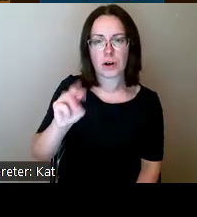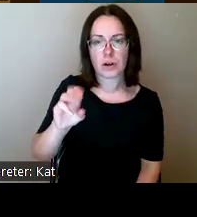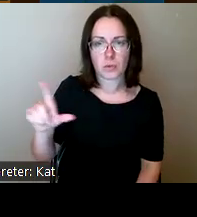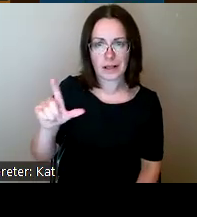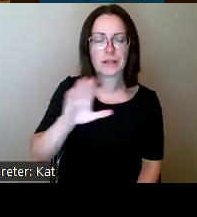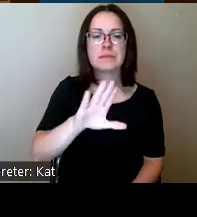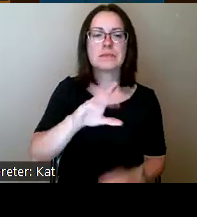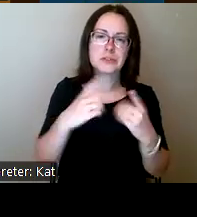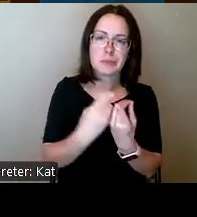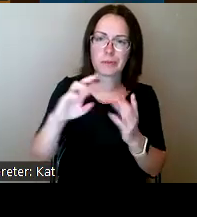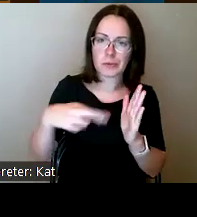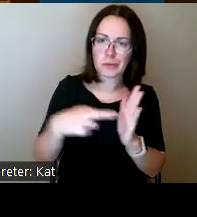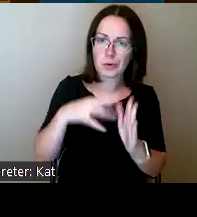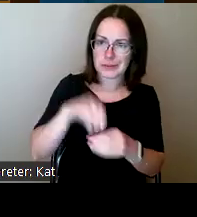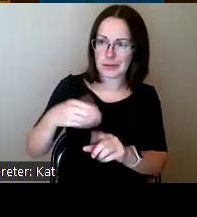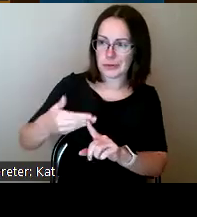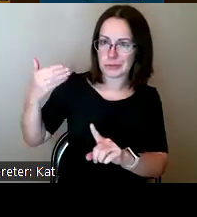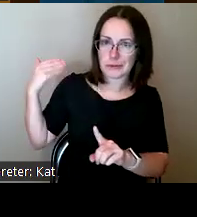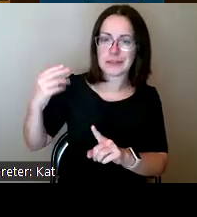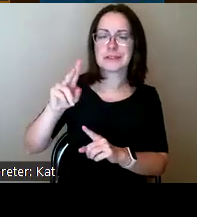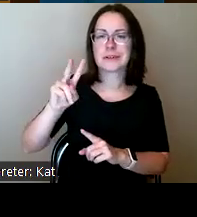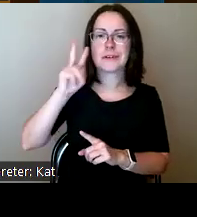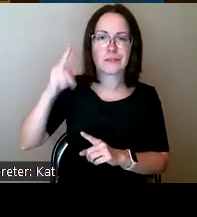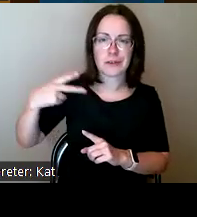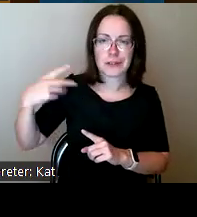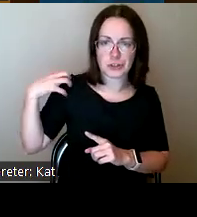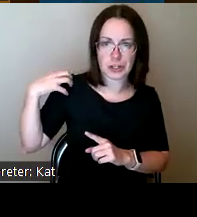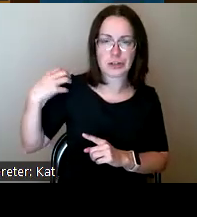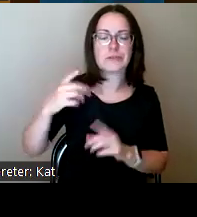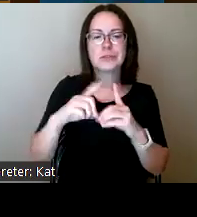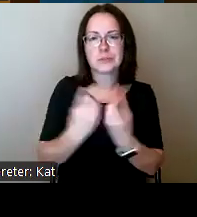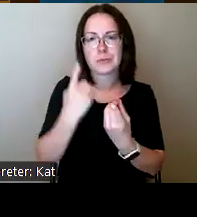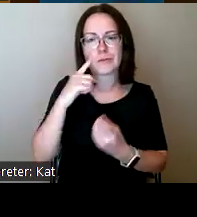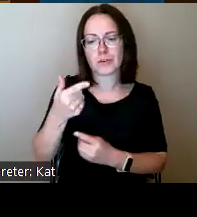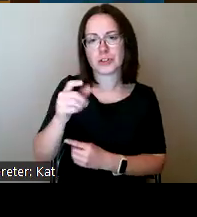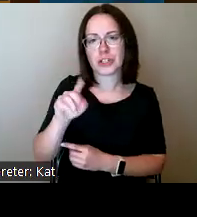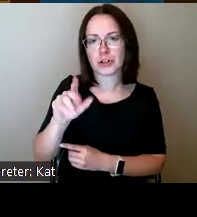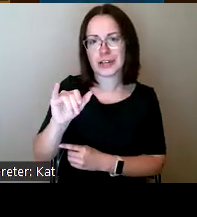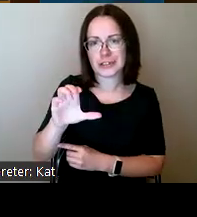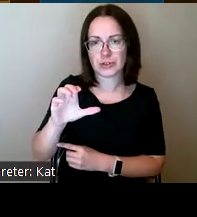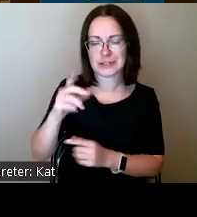have included being vice chair director of geriatric psychiatry program. He is co-ound